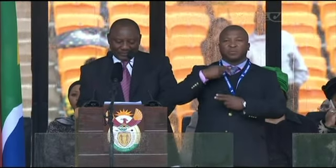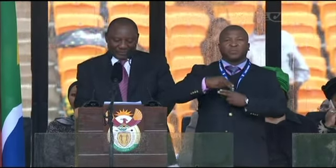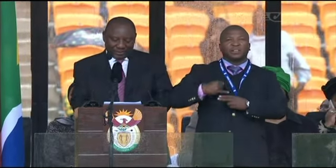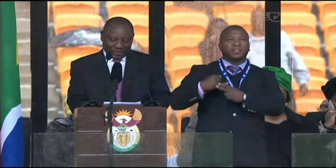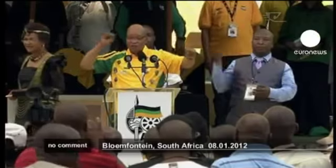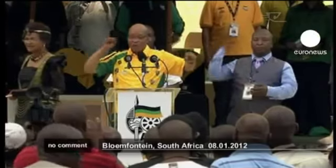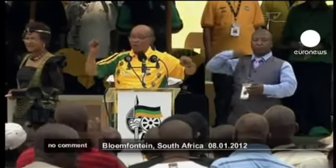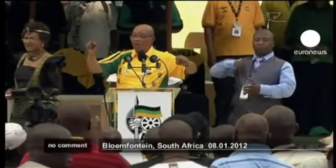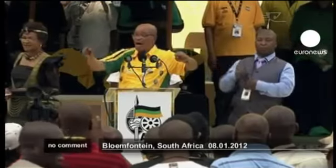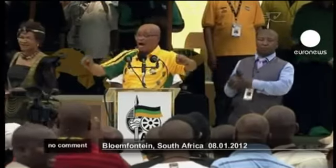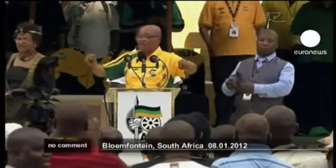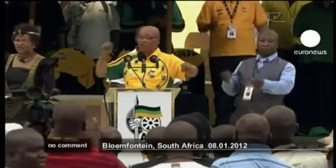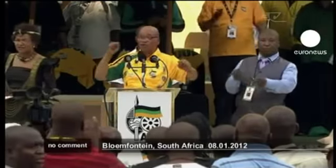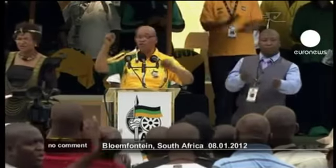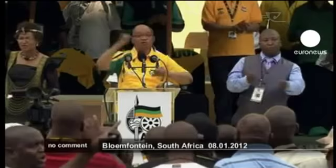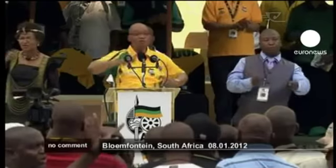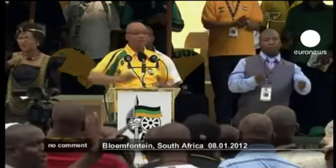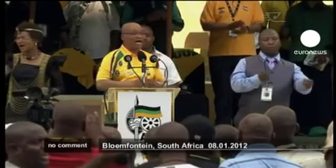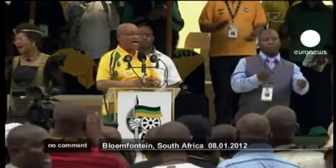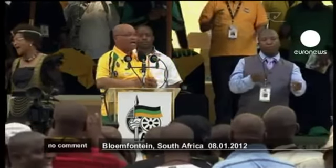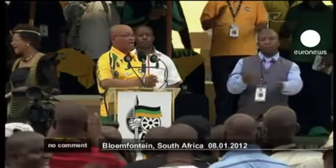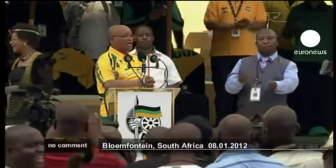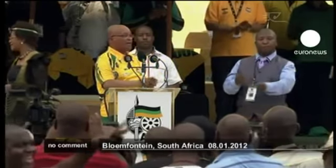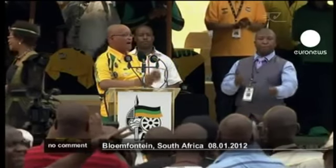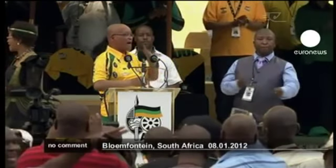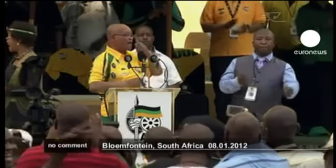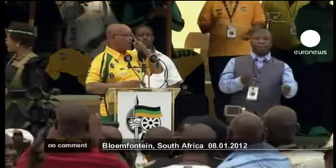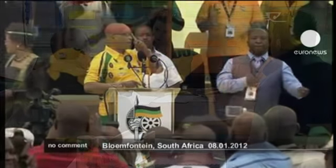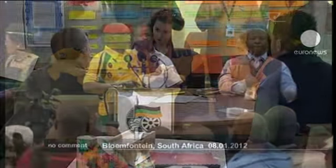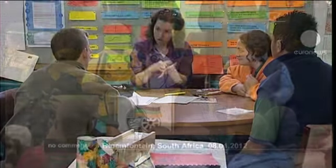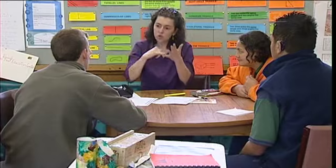that can be caused through mis-interpretation in to sign language.